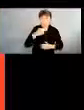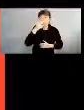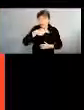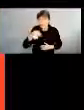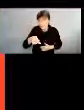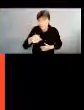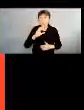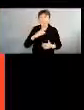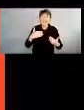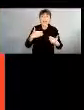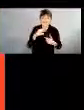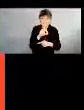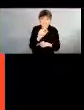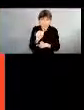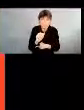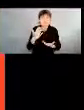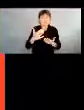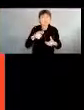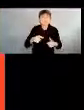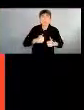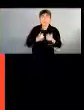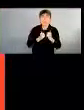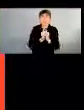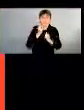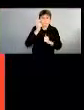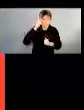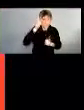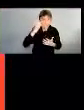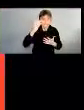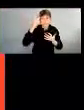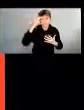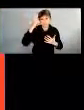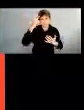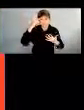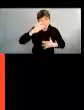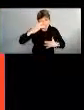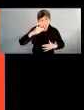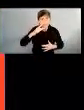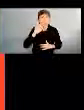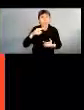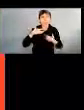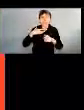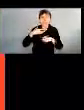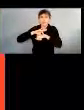a mental illness, or an artist facing language, geographic or cultural barriers.